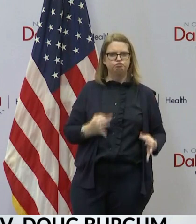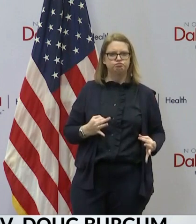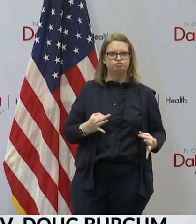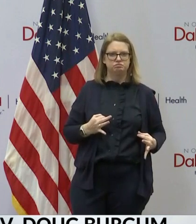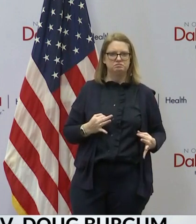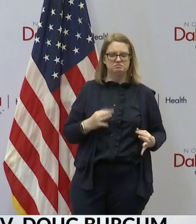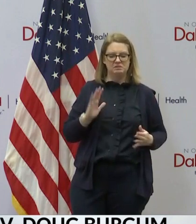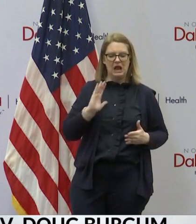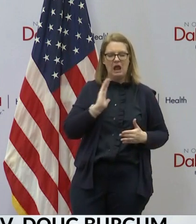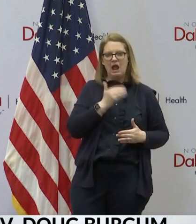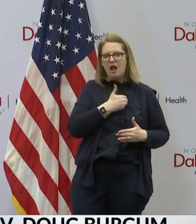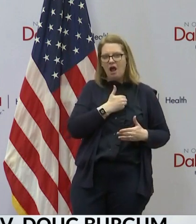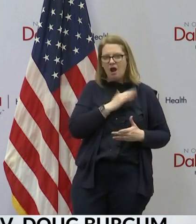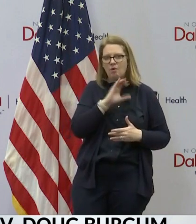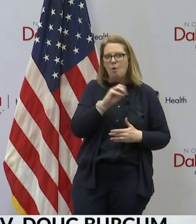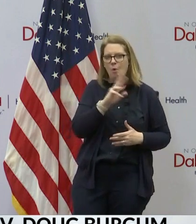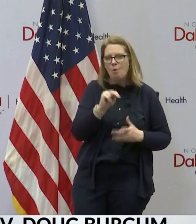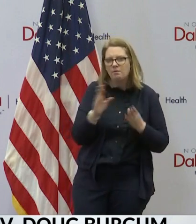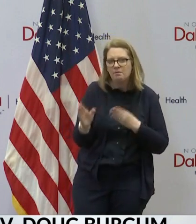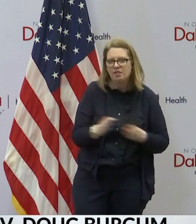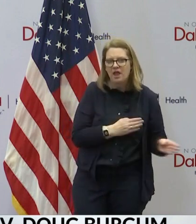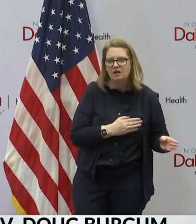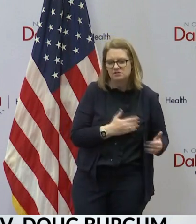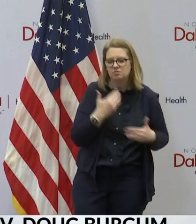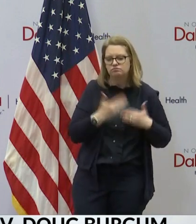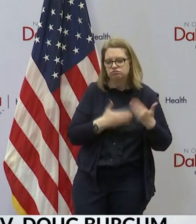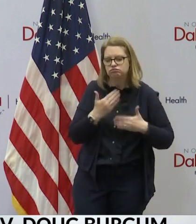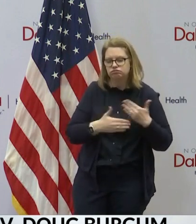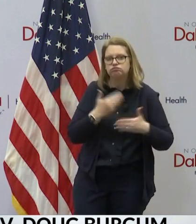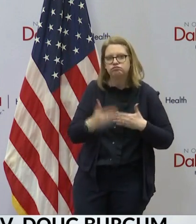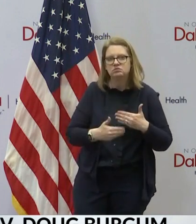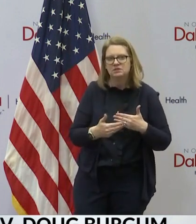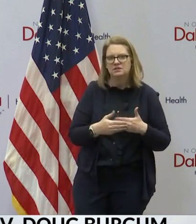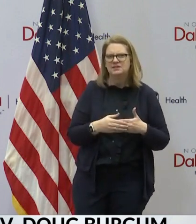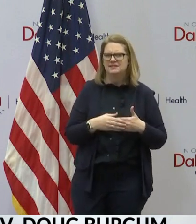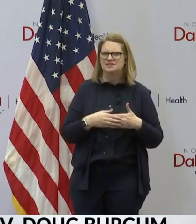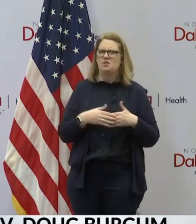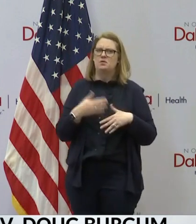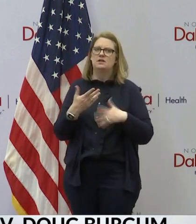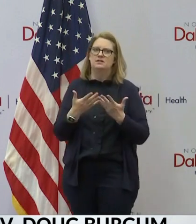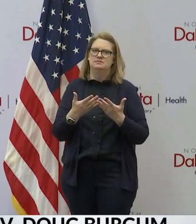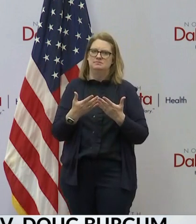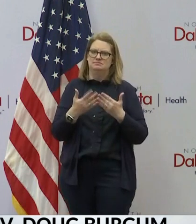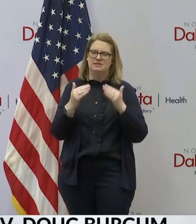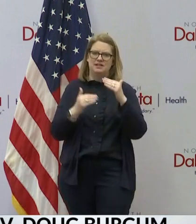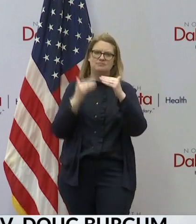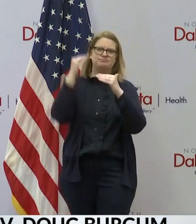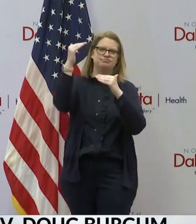GOVERNORS AND STATES TO TRY TO COMPLETE TESTING IN LONG-TERM CARE AND WE HAD BEGUN THAT INITIATIVE AS PART OF OUR OWN